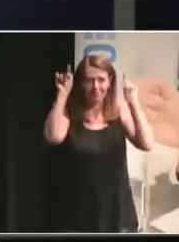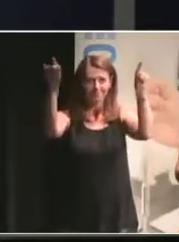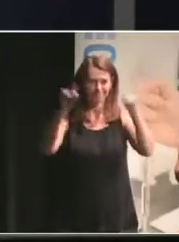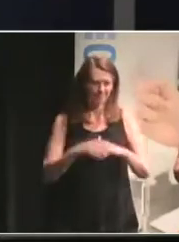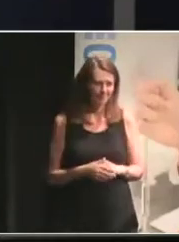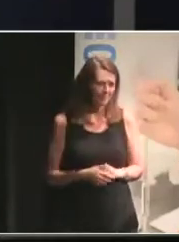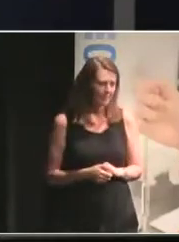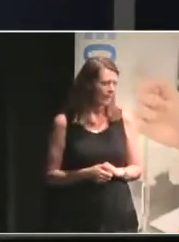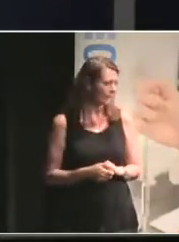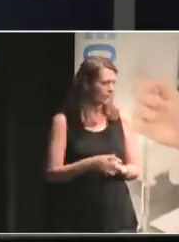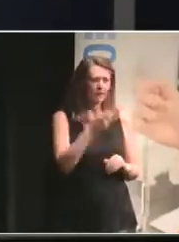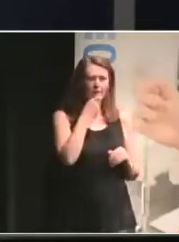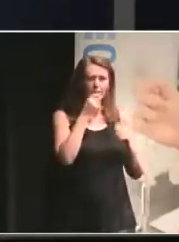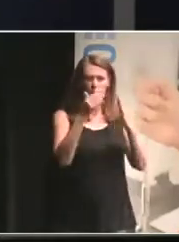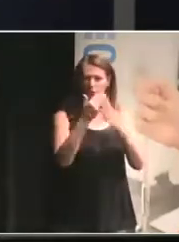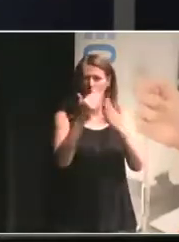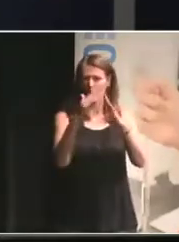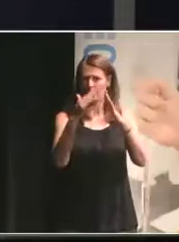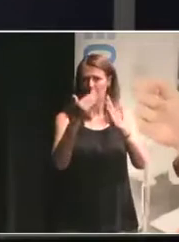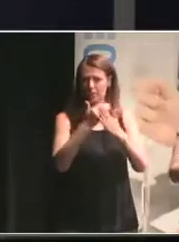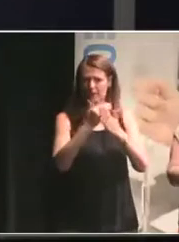So just a few housekeeping notes before we start.